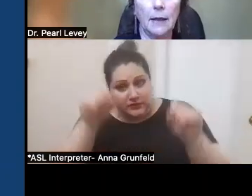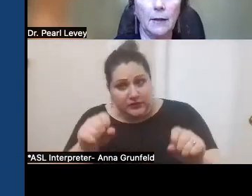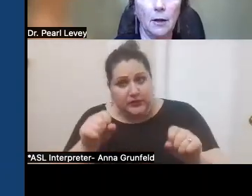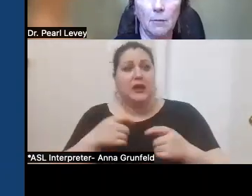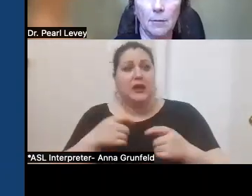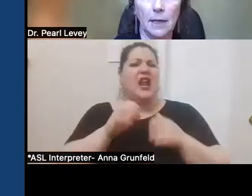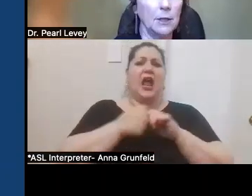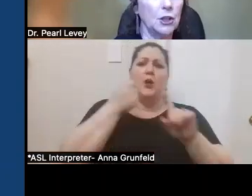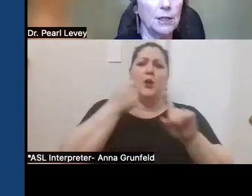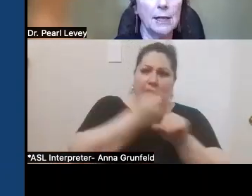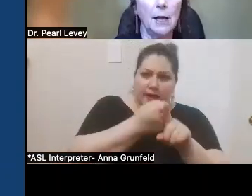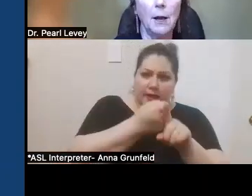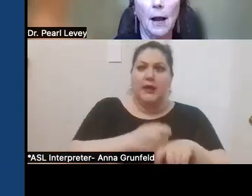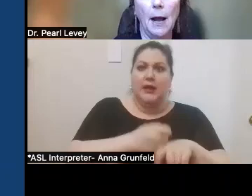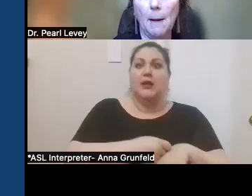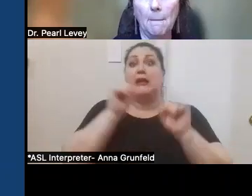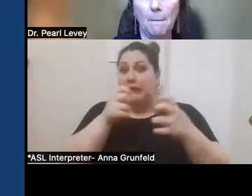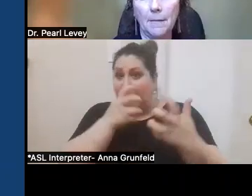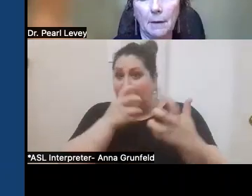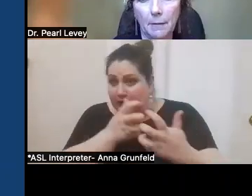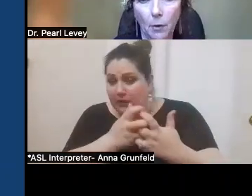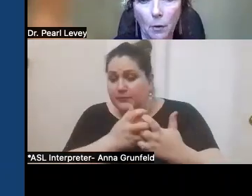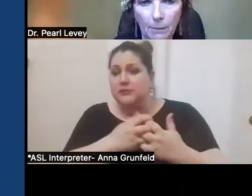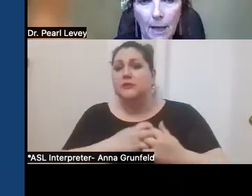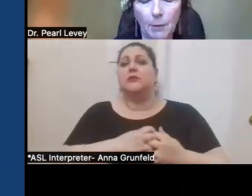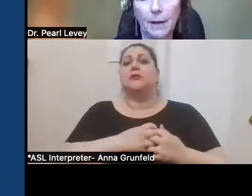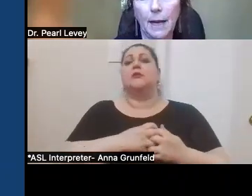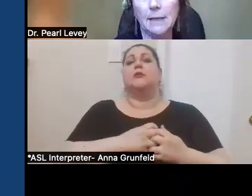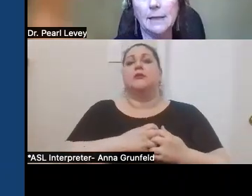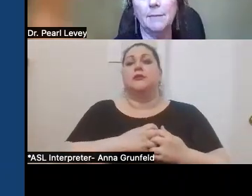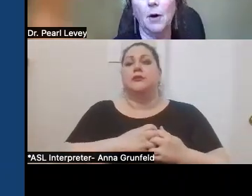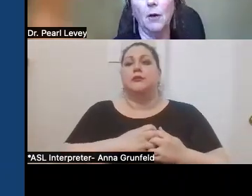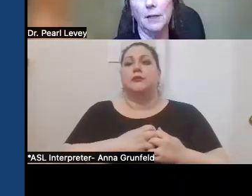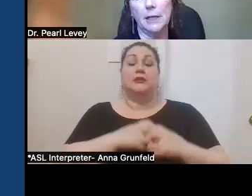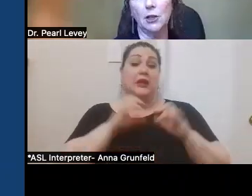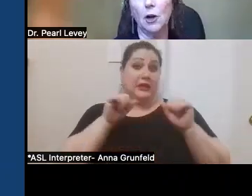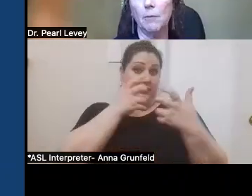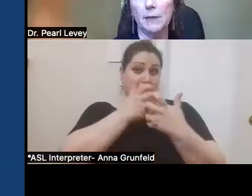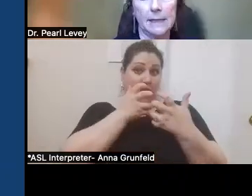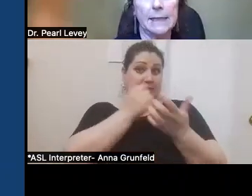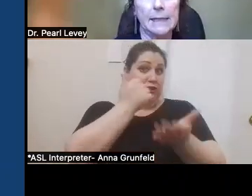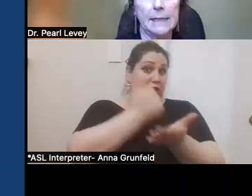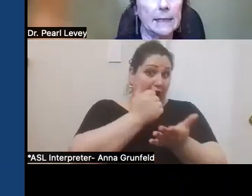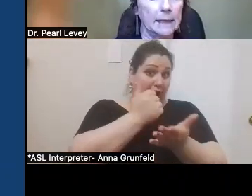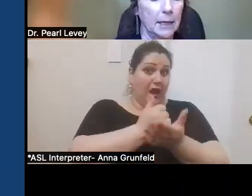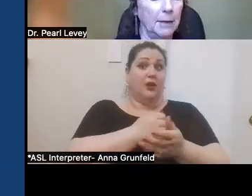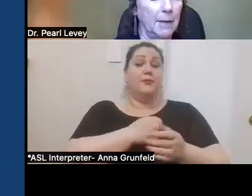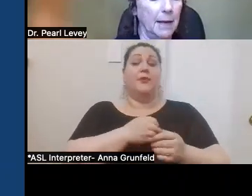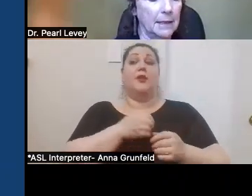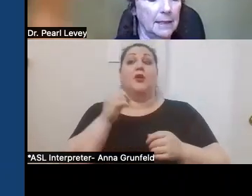Can the accommodations help and are they central competencies still going to be met?